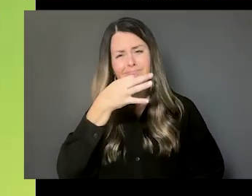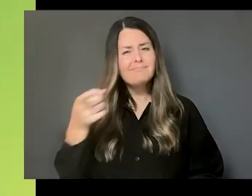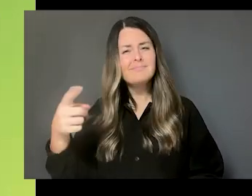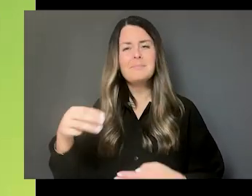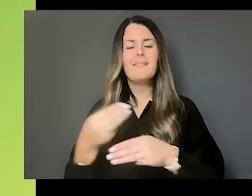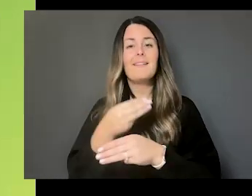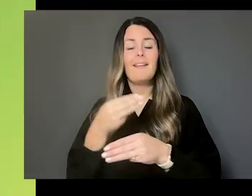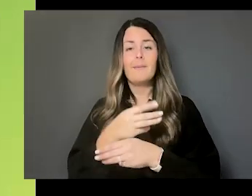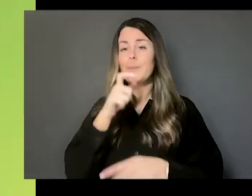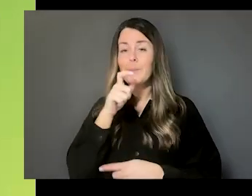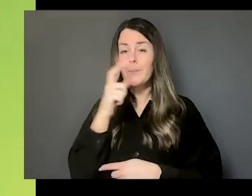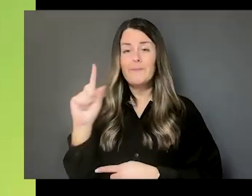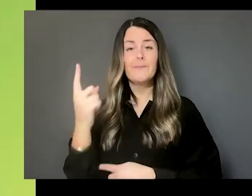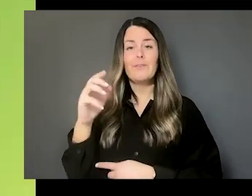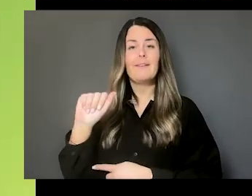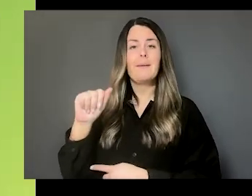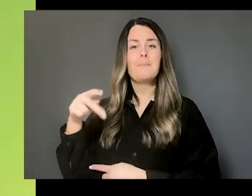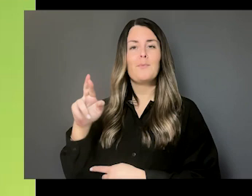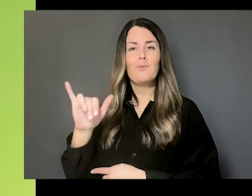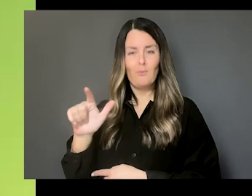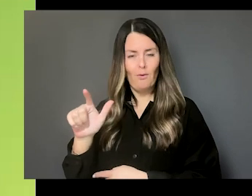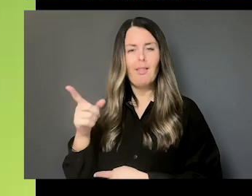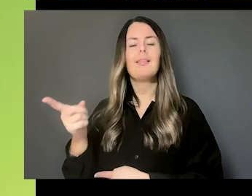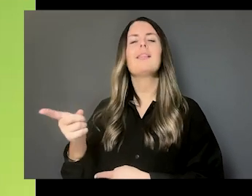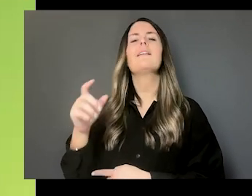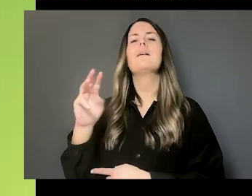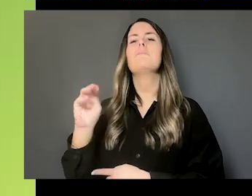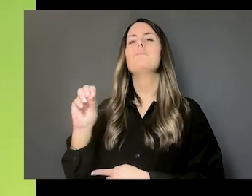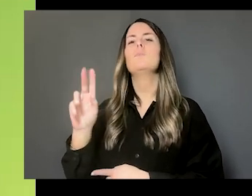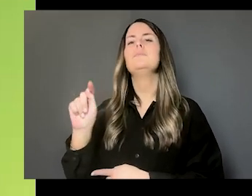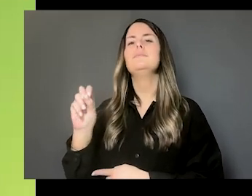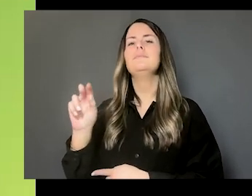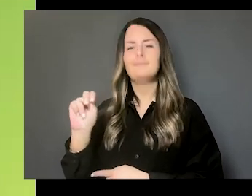April J. Mouton, Associate Vice President of Product Development at IM.